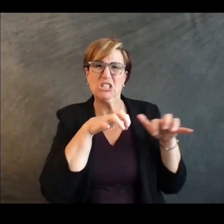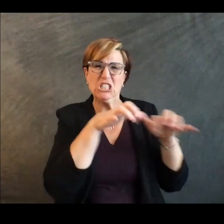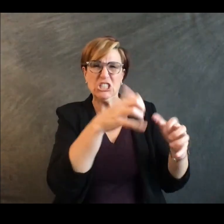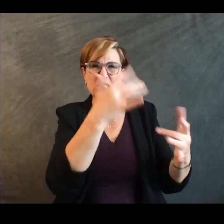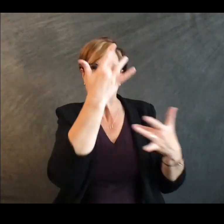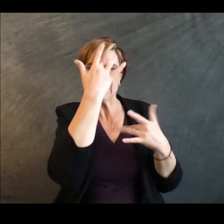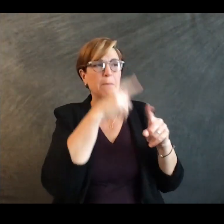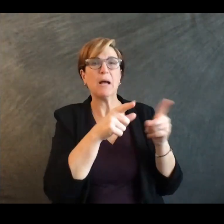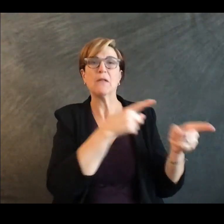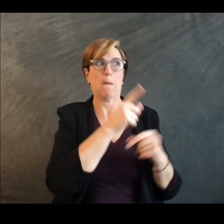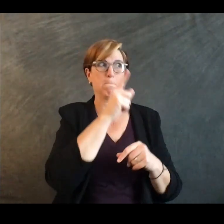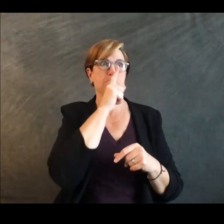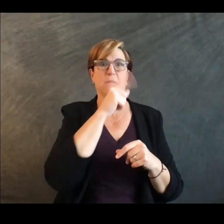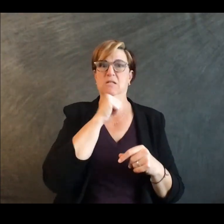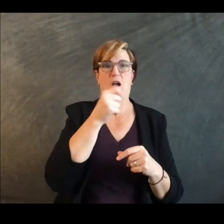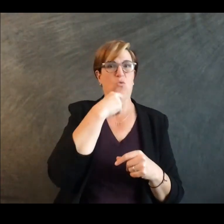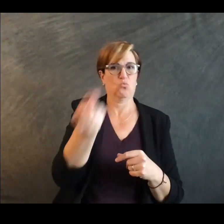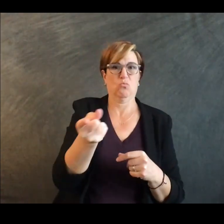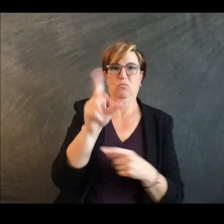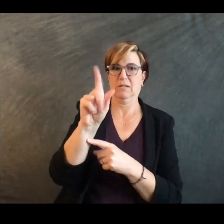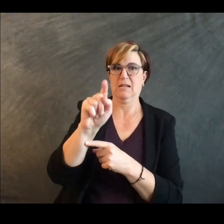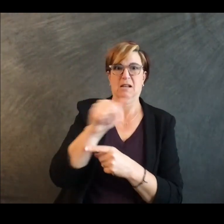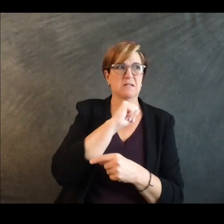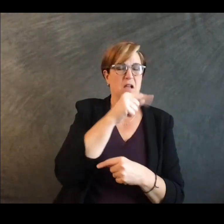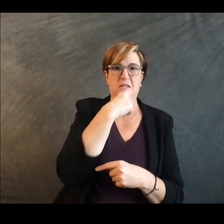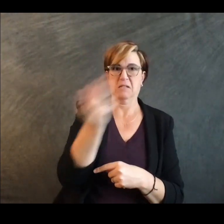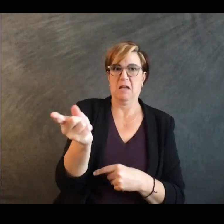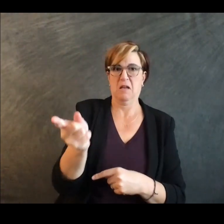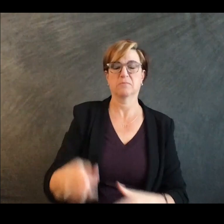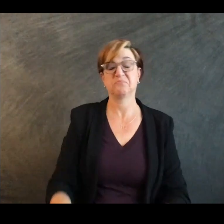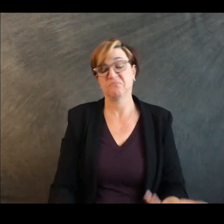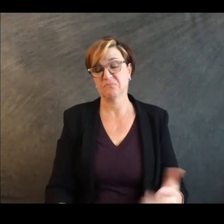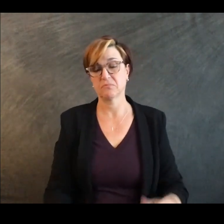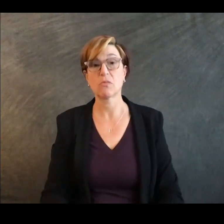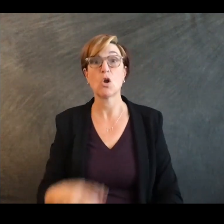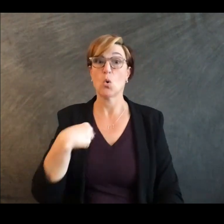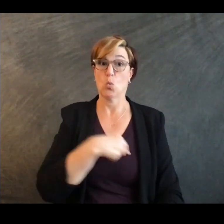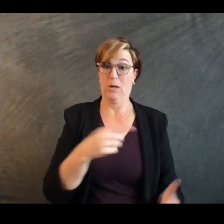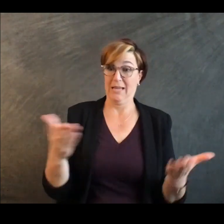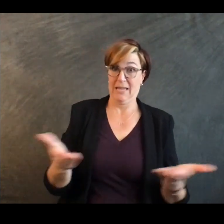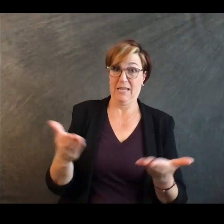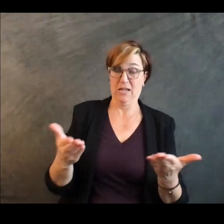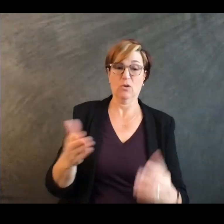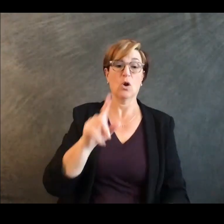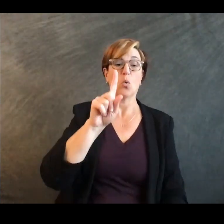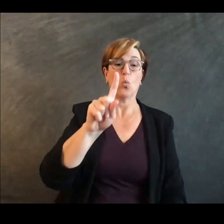we've performed 1.87 million tests today so that's 1 million eight hundred and